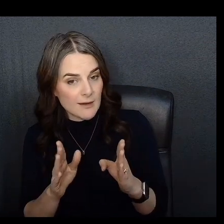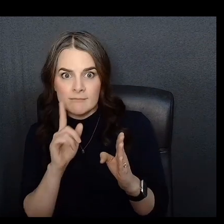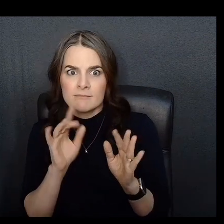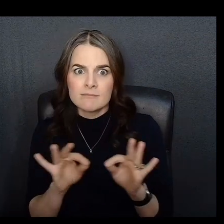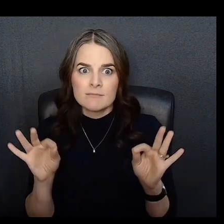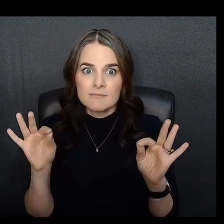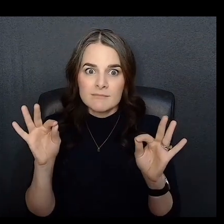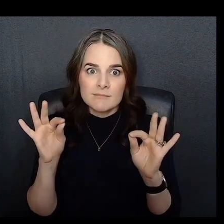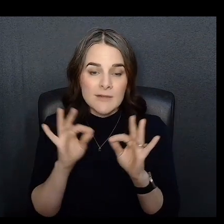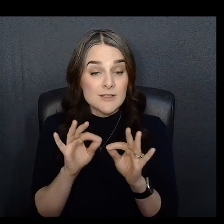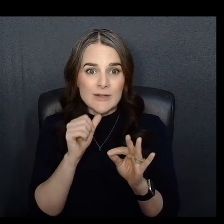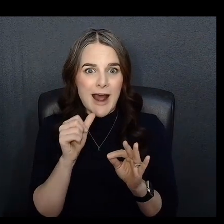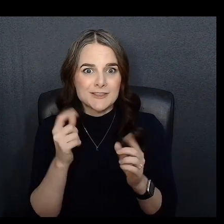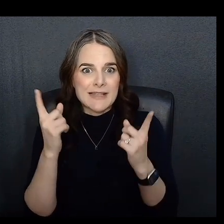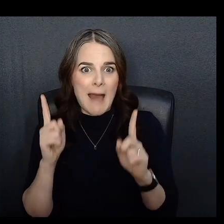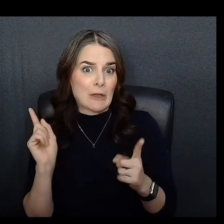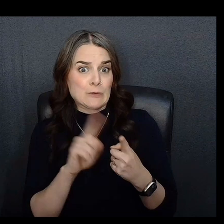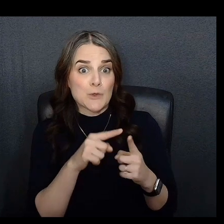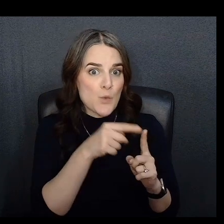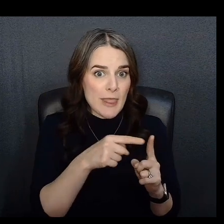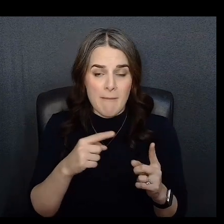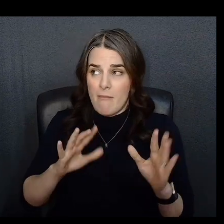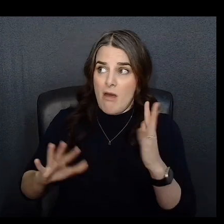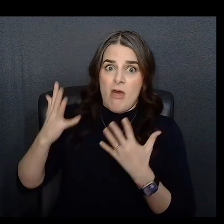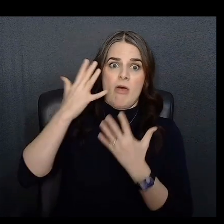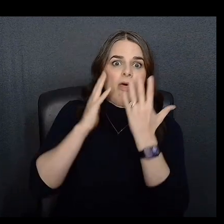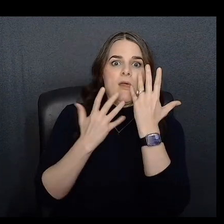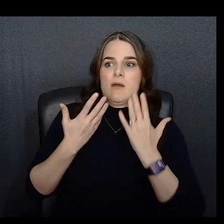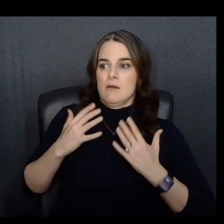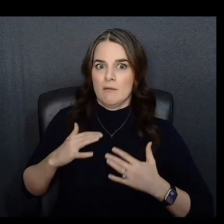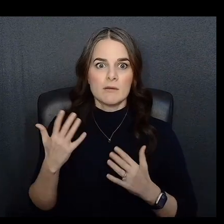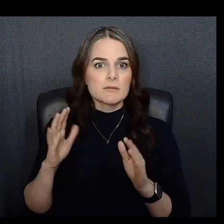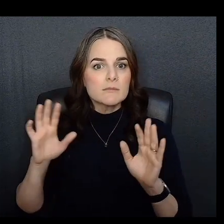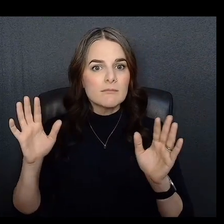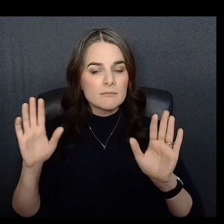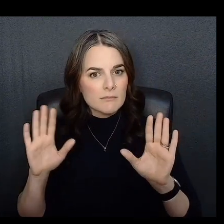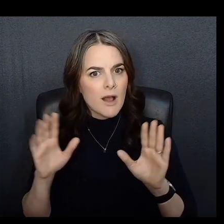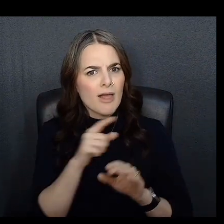just happening to the person. That they're able to maybe see it visualized,